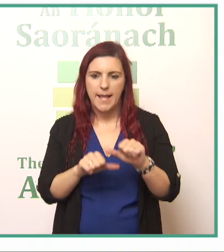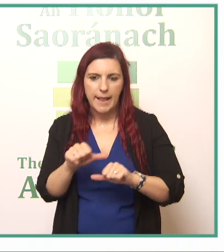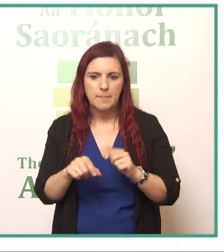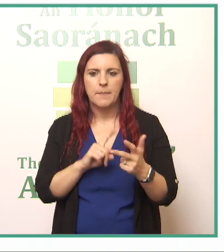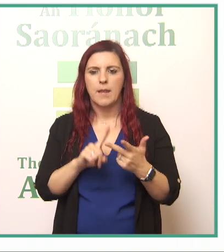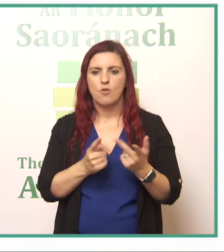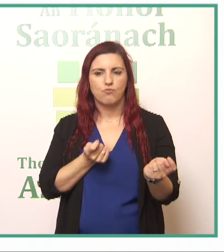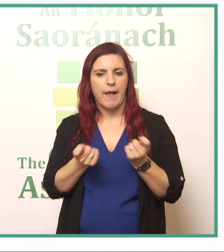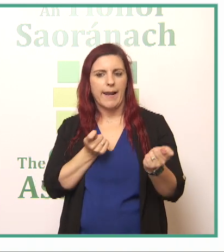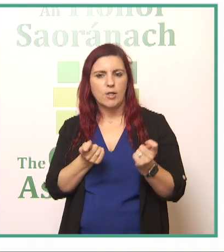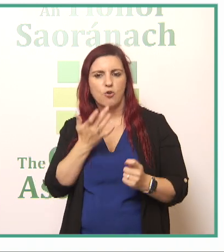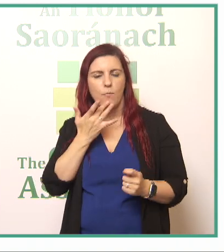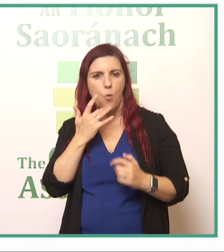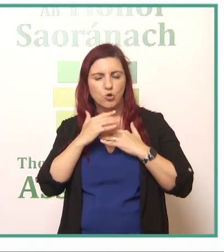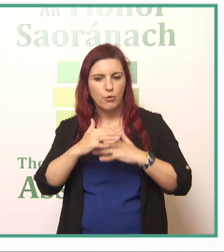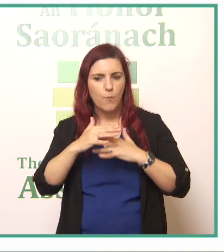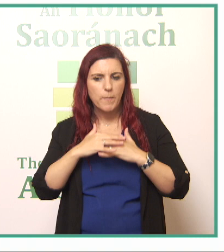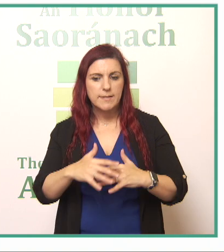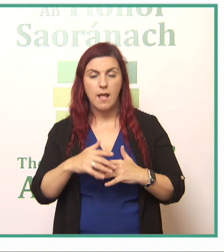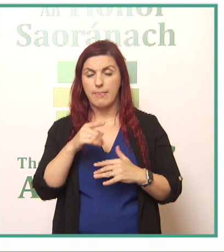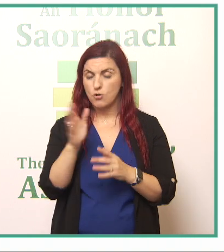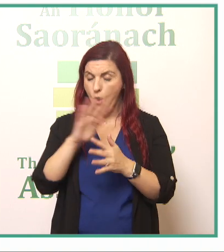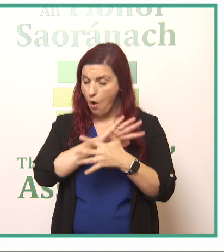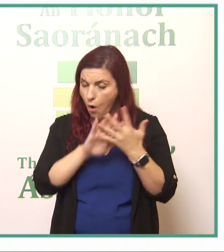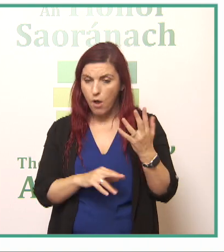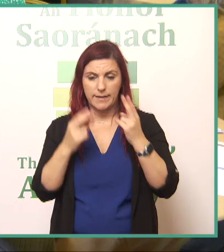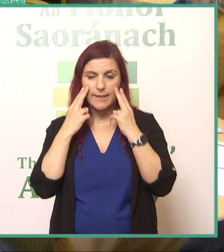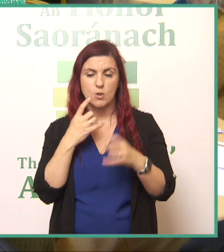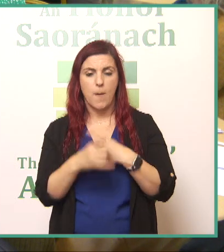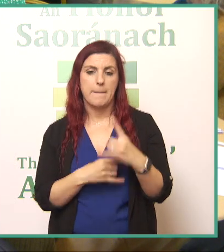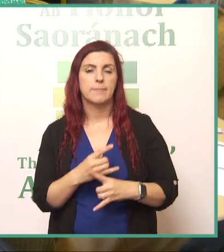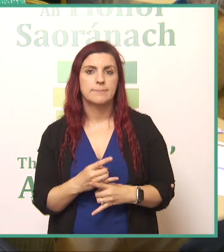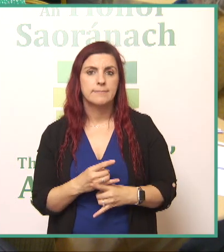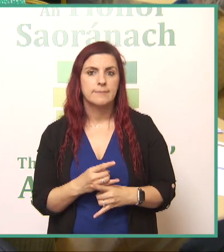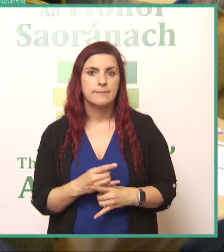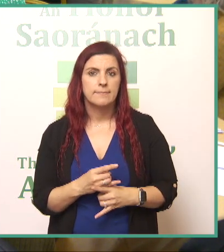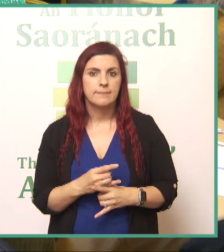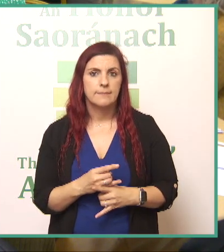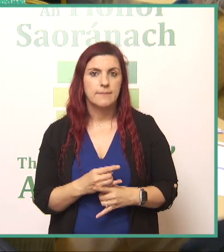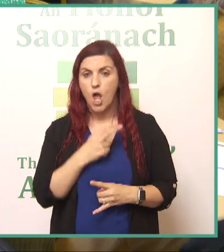tests Etc and that all needs to happen at field scale as well as at Farm scale and Landscape scale